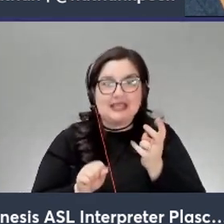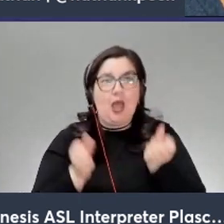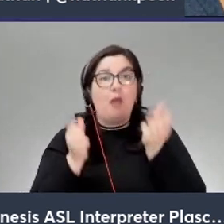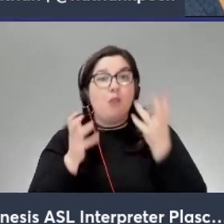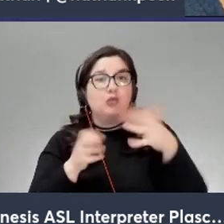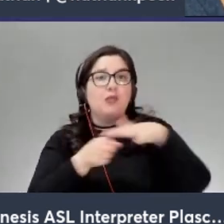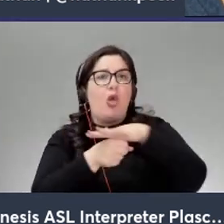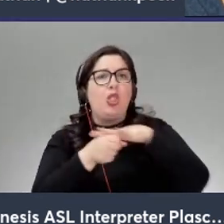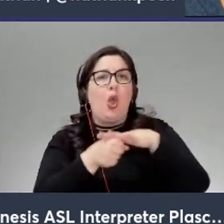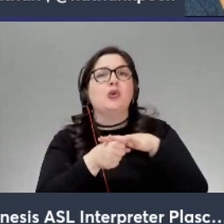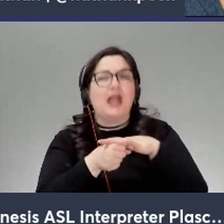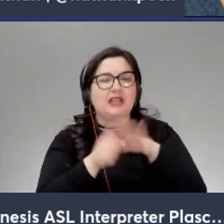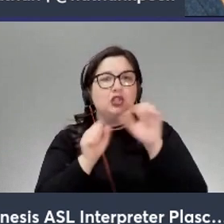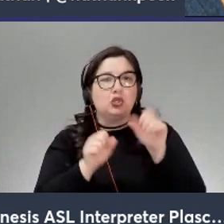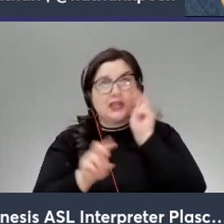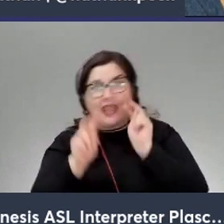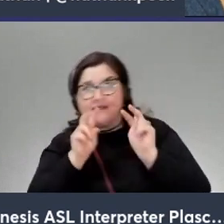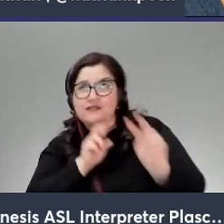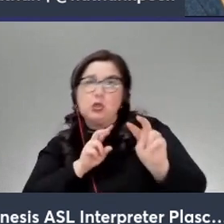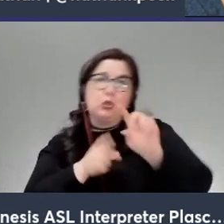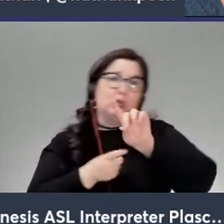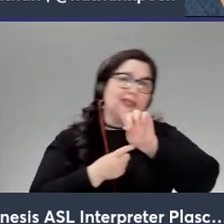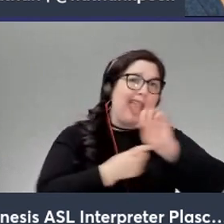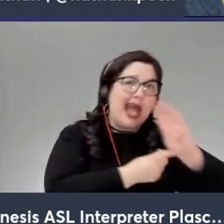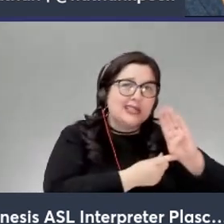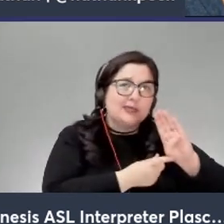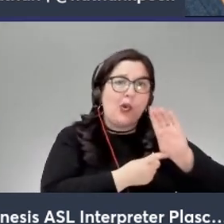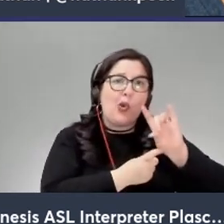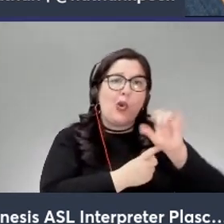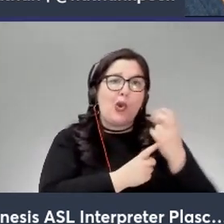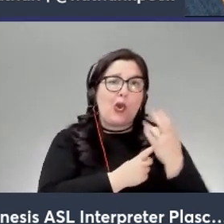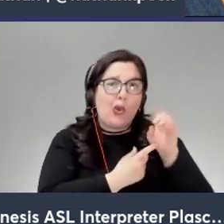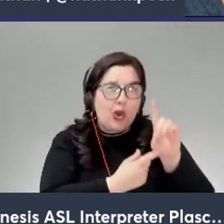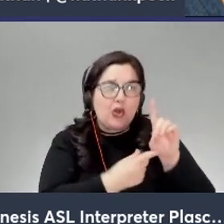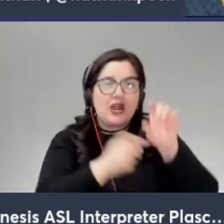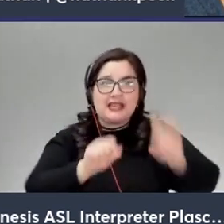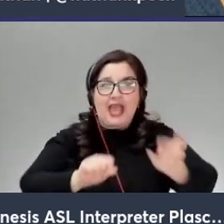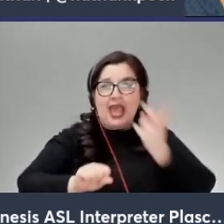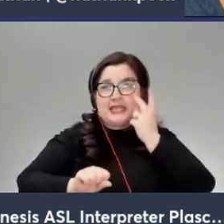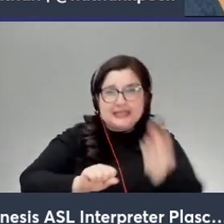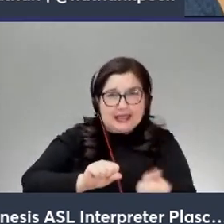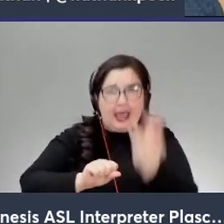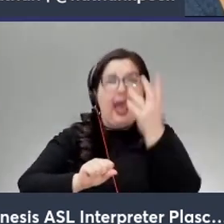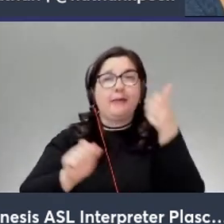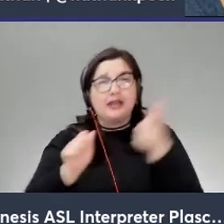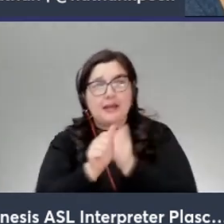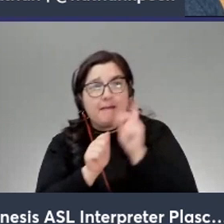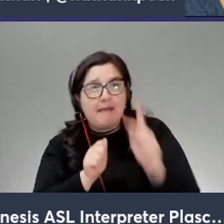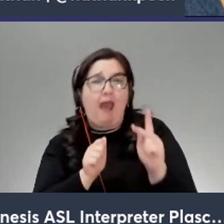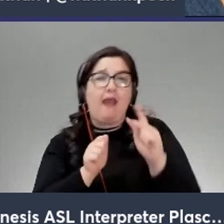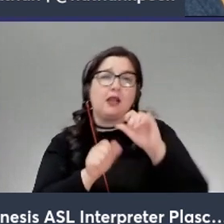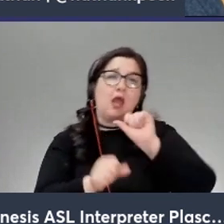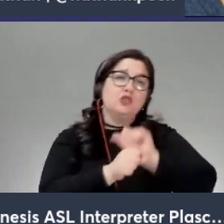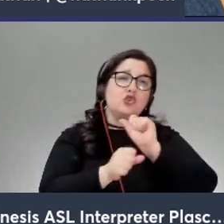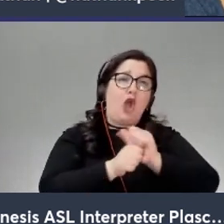Like you can use our dashboard to see how many backup jobs are in progress, how many backup jobs are completed,